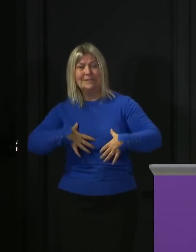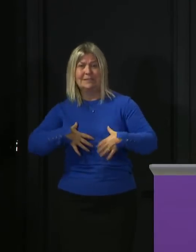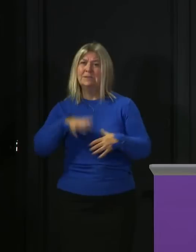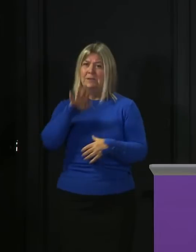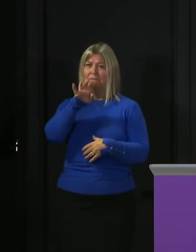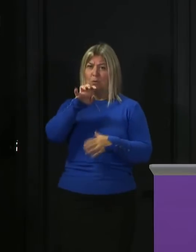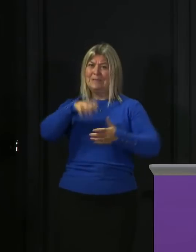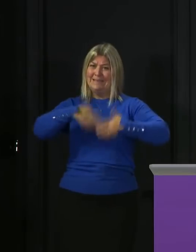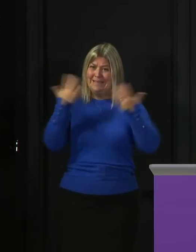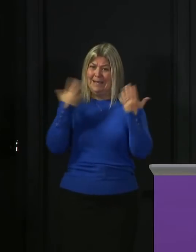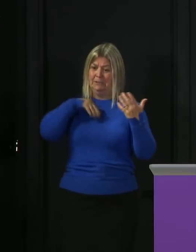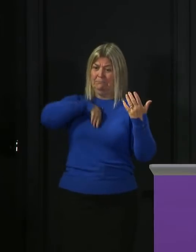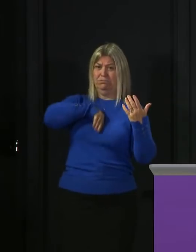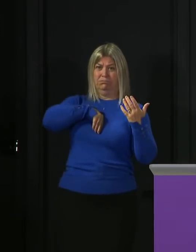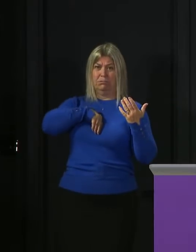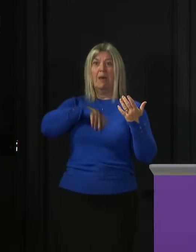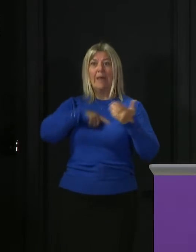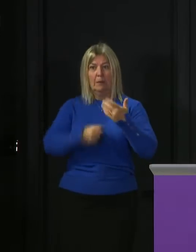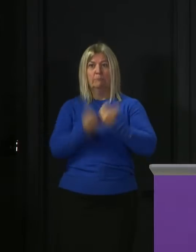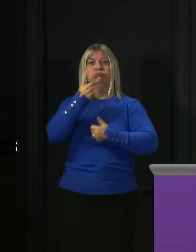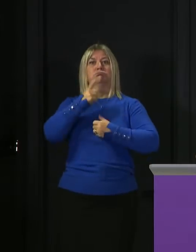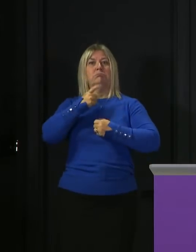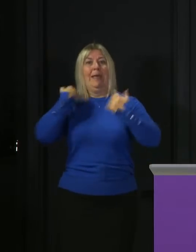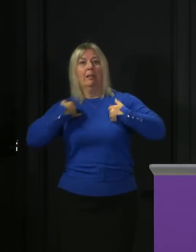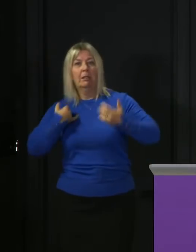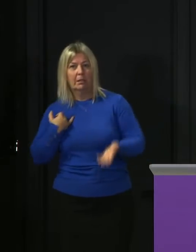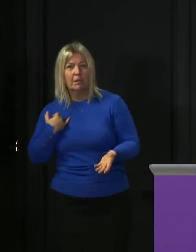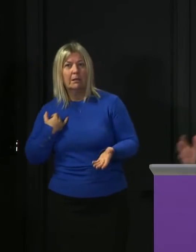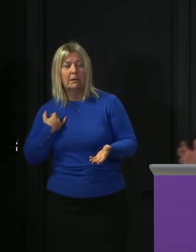confident about but not complacent about, we monitor these things carefully. There are